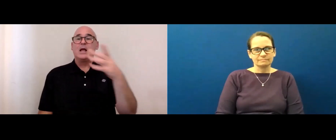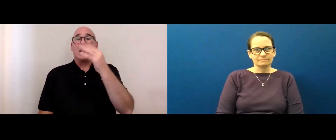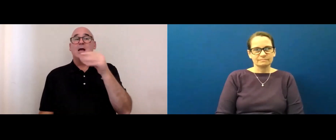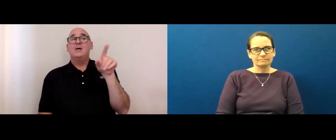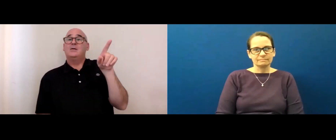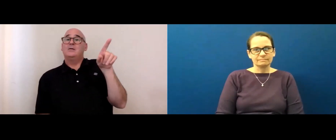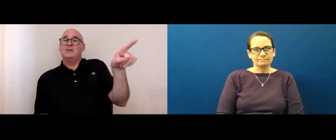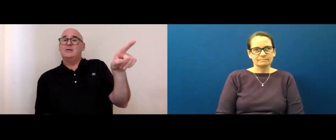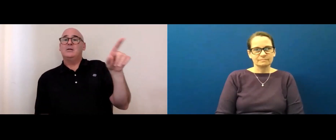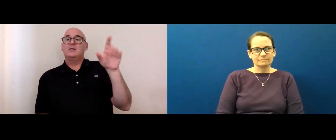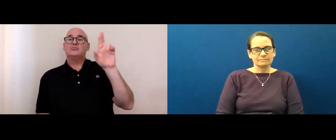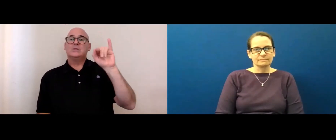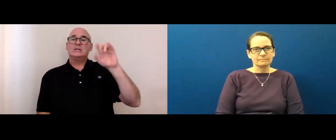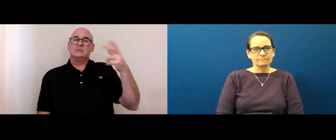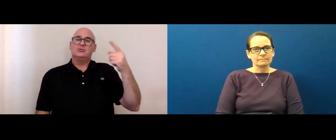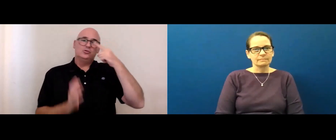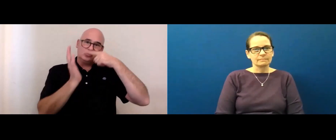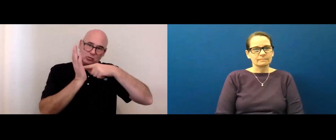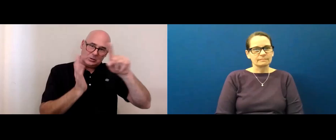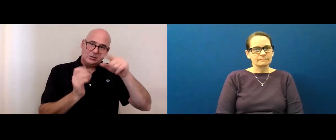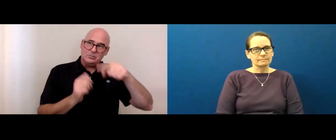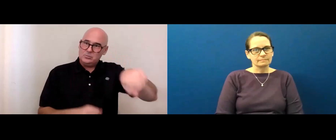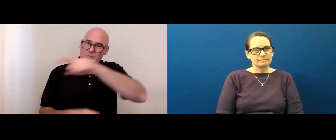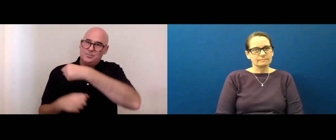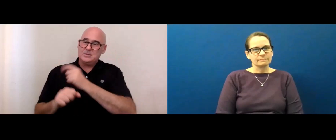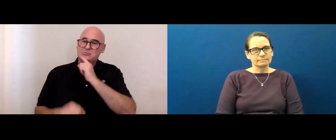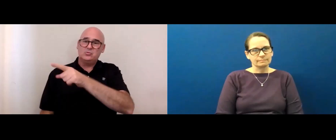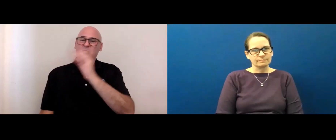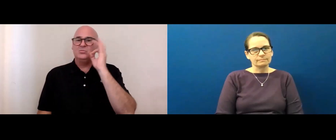you need to check on other people and check on the commission